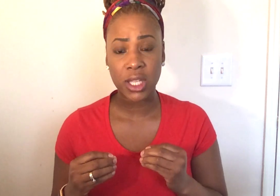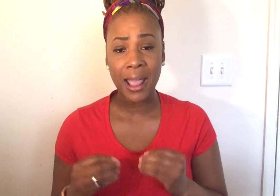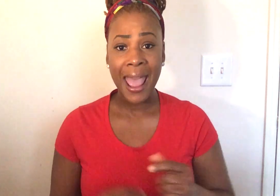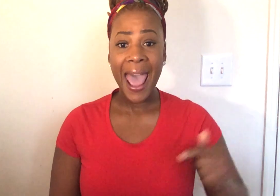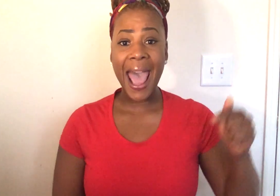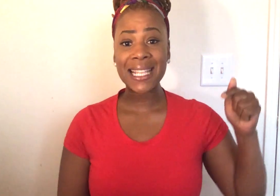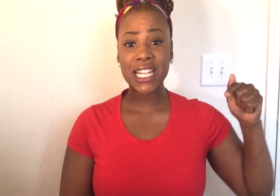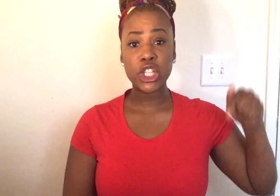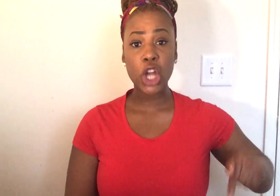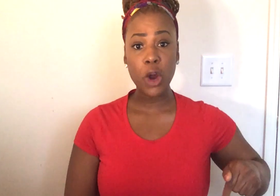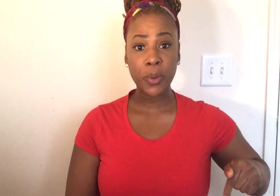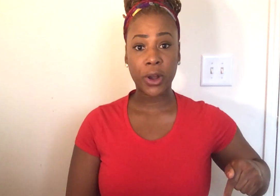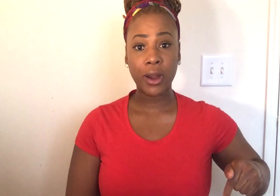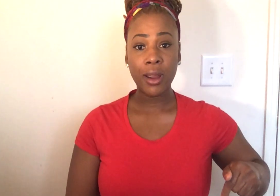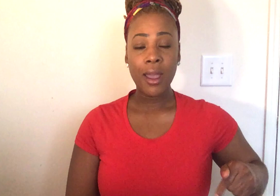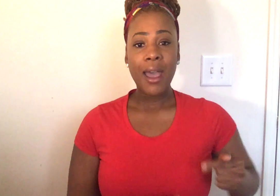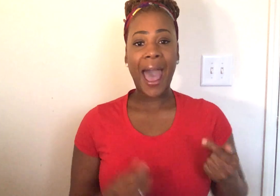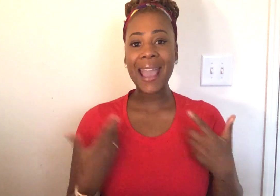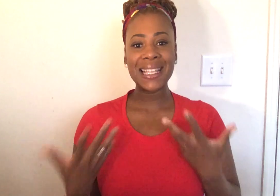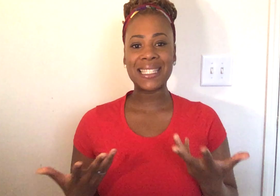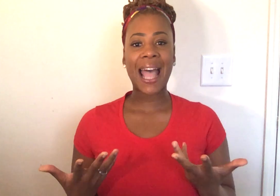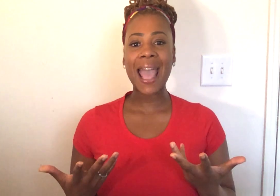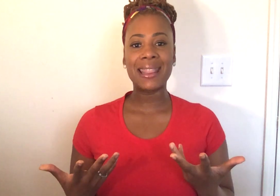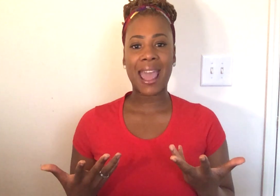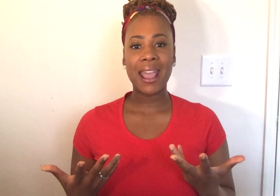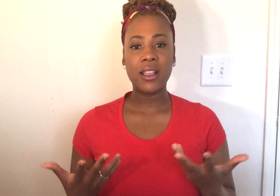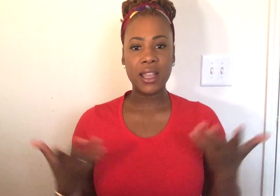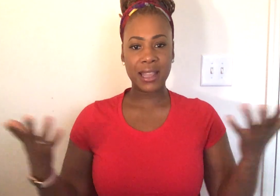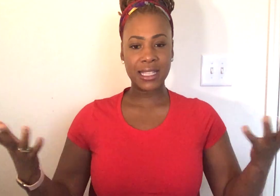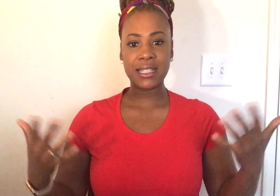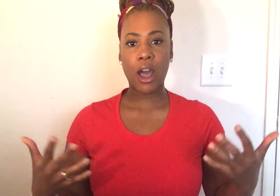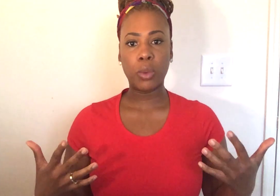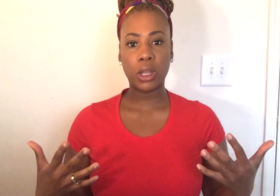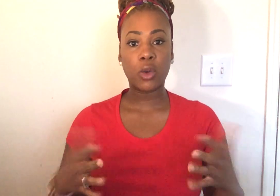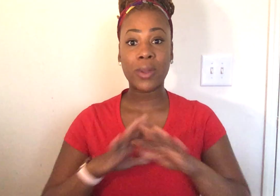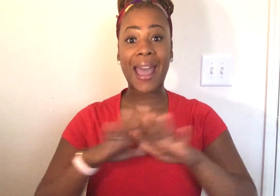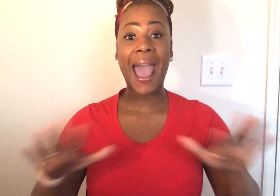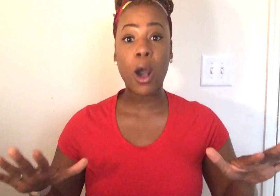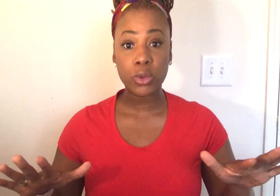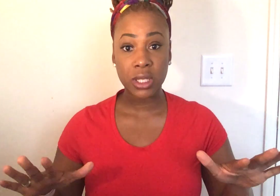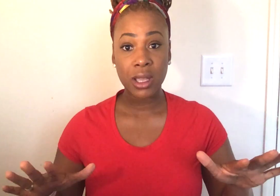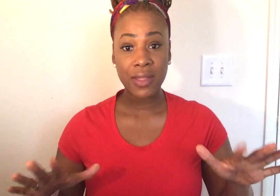as an interpreter I can sign that and this is how it would look without the